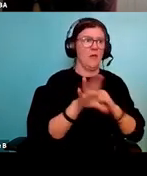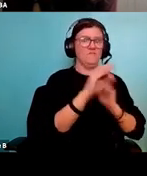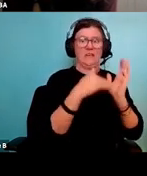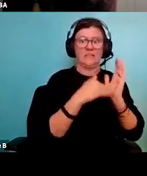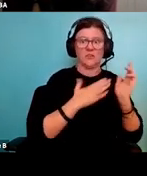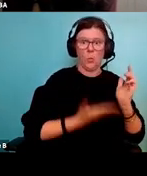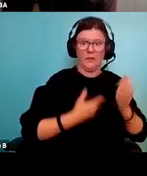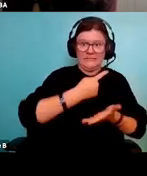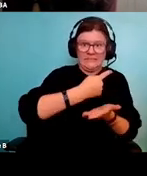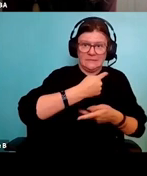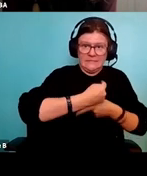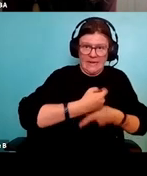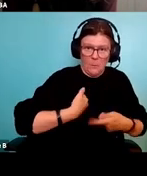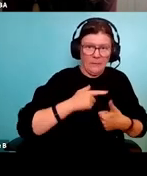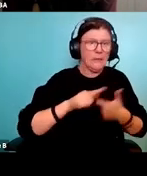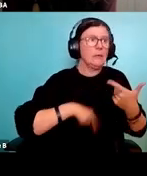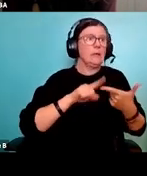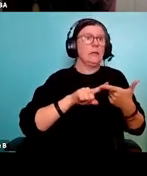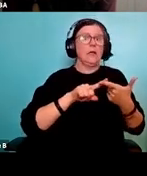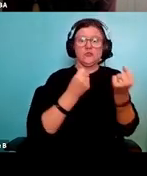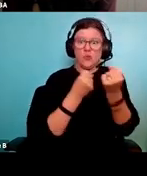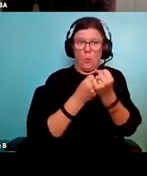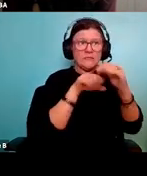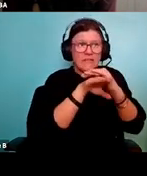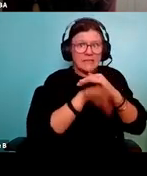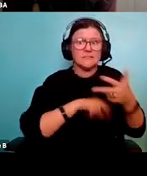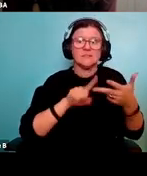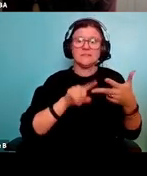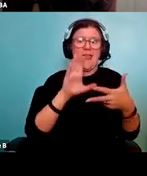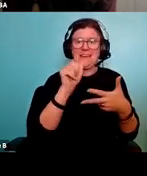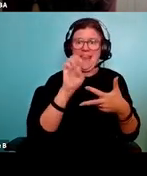provider, to accessing the supports within the system, to receiving care. So I think